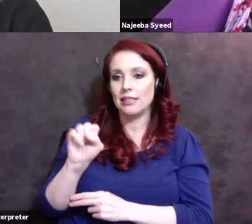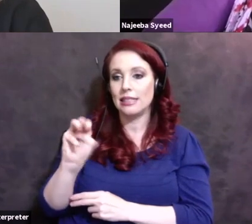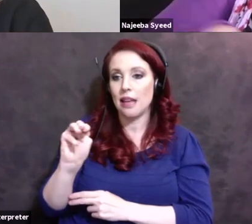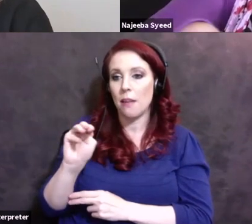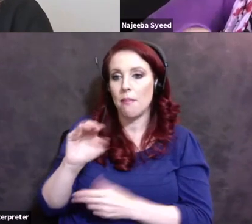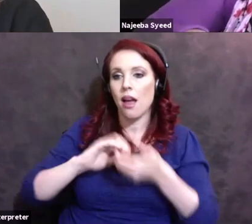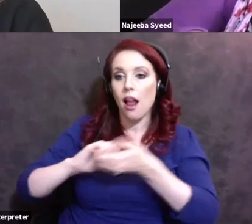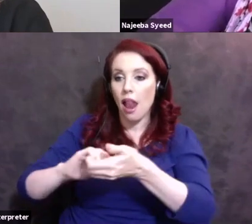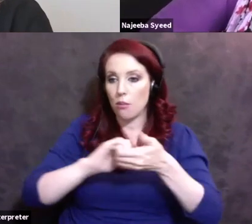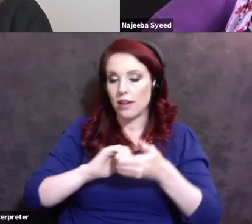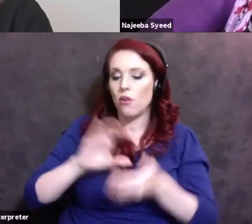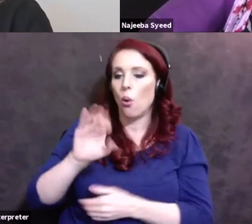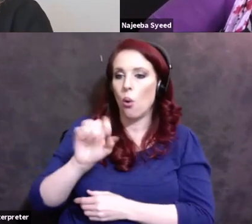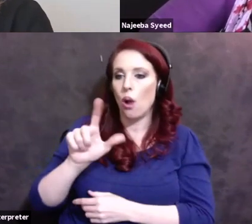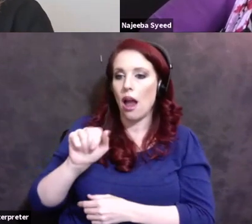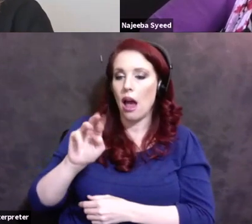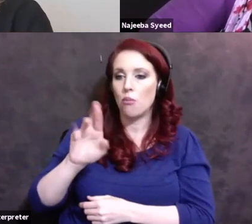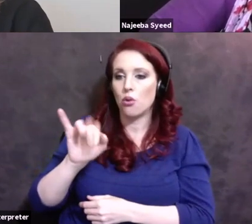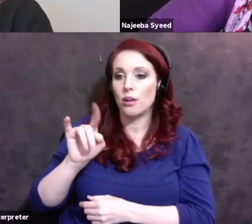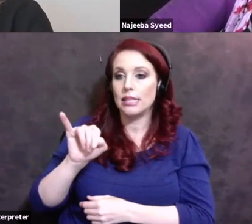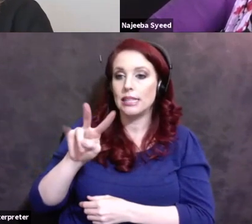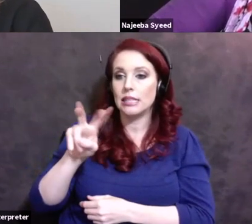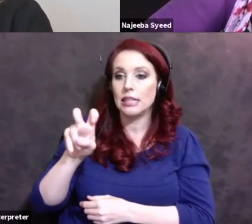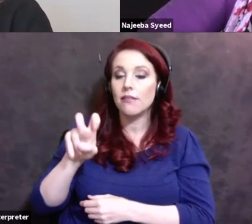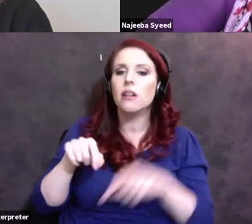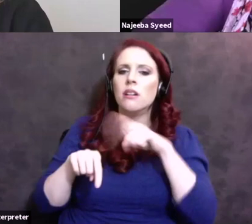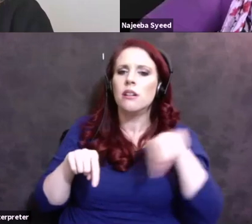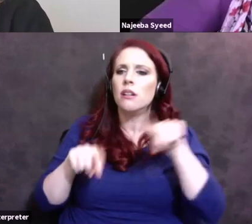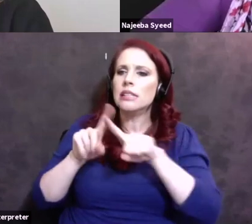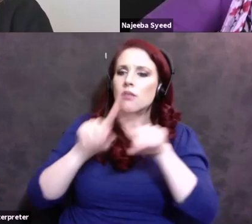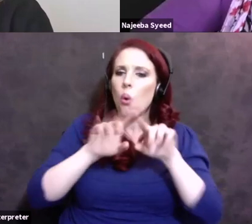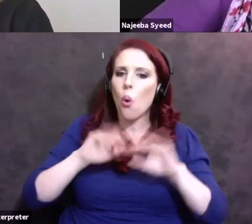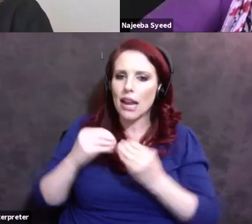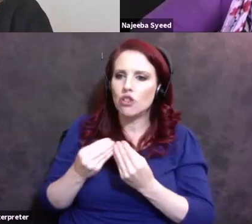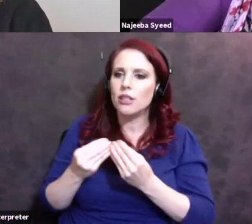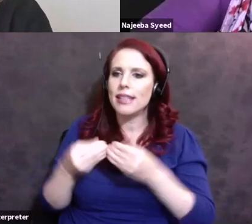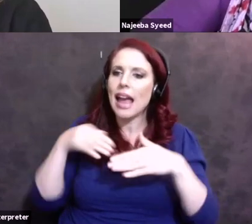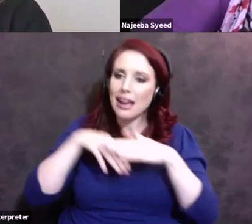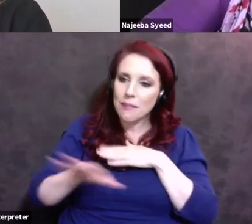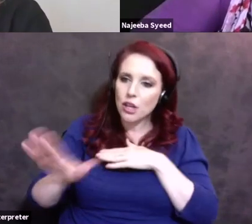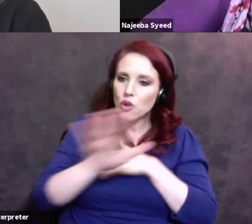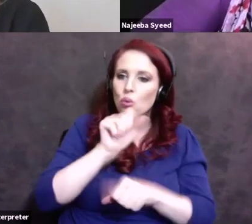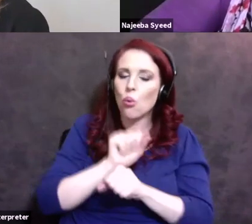racism collaborative. These are organizations that can come in and do training.